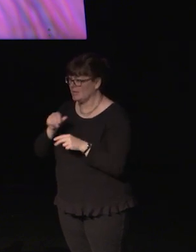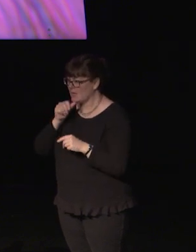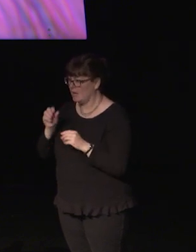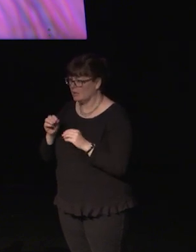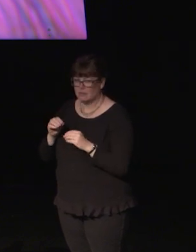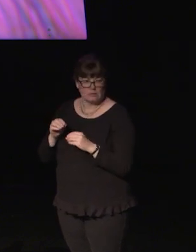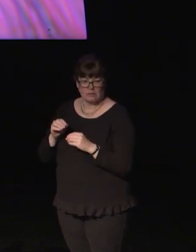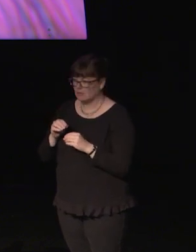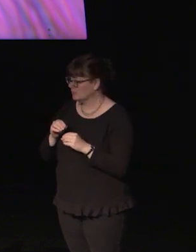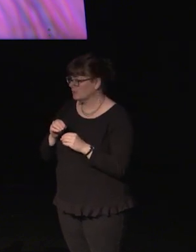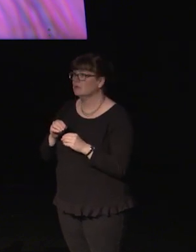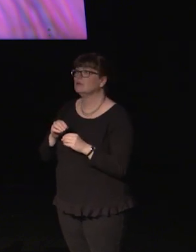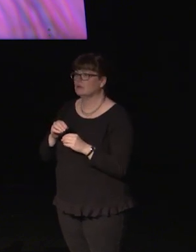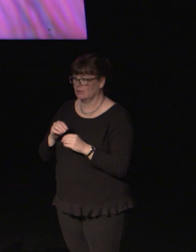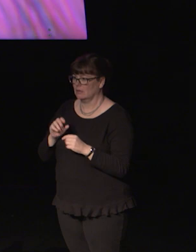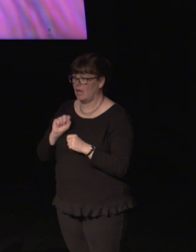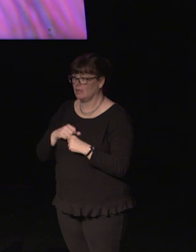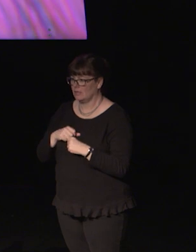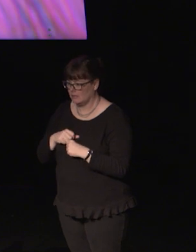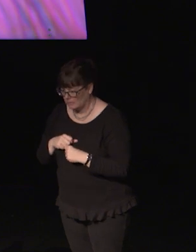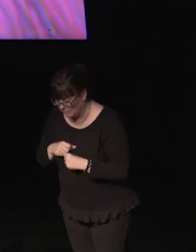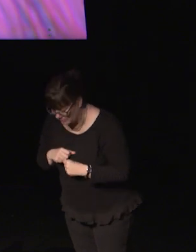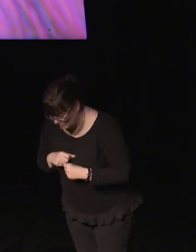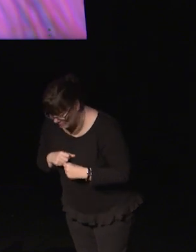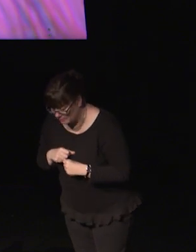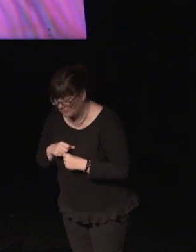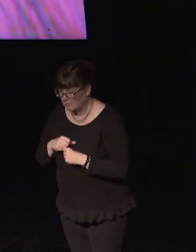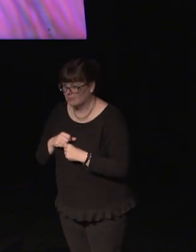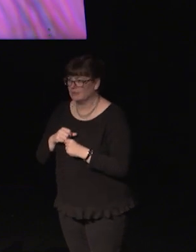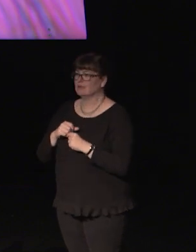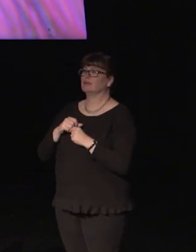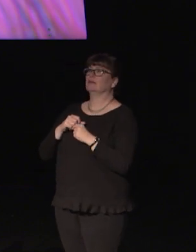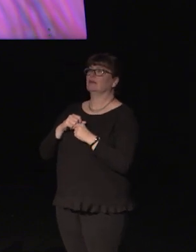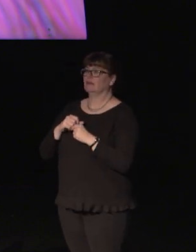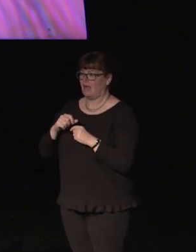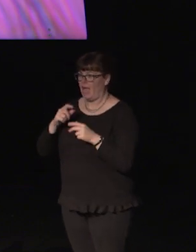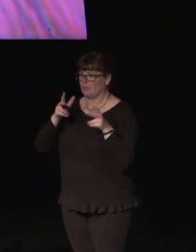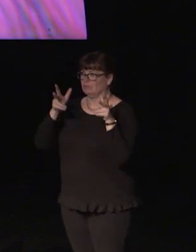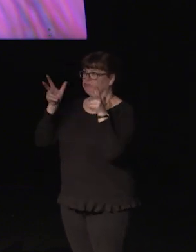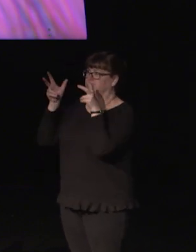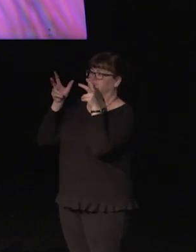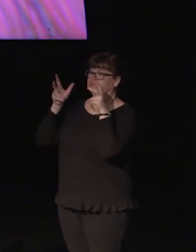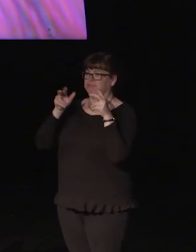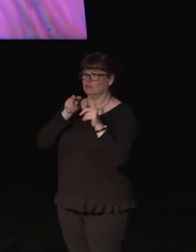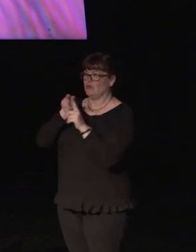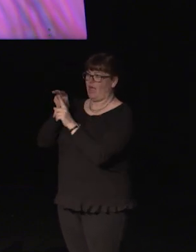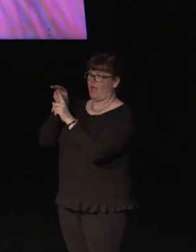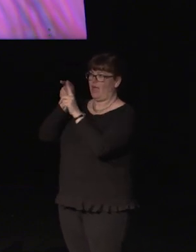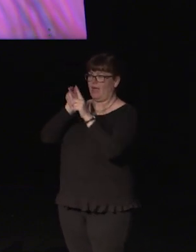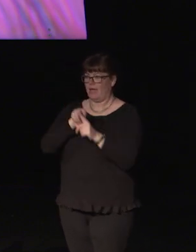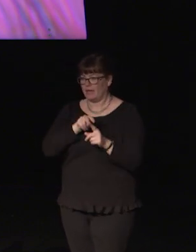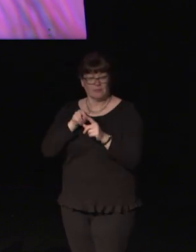but I can lean forward, I can lean back. But when I do that what happens is as you lean forward